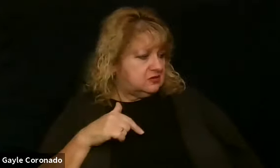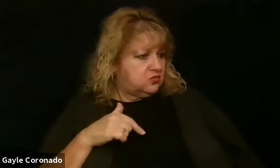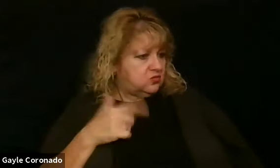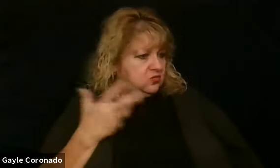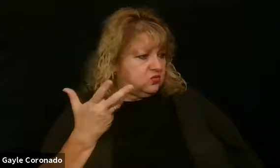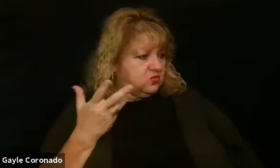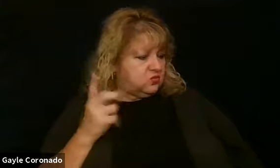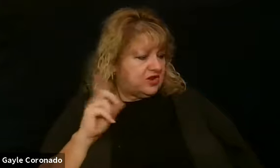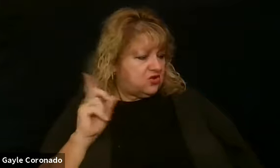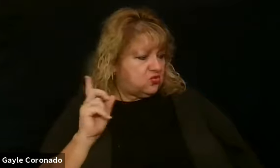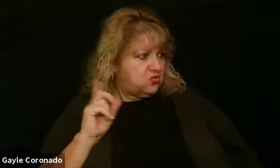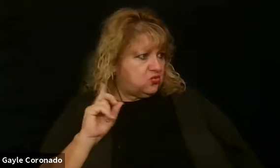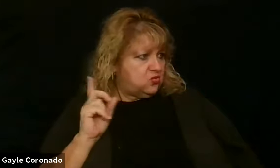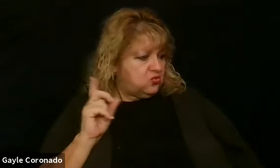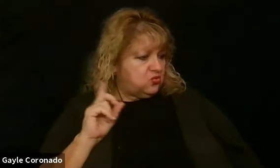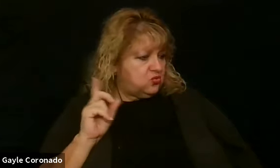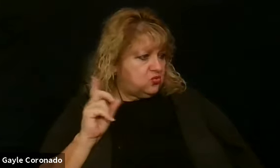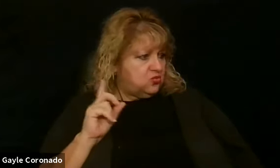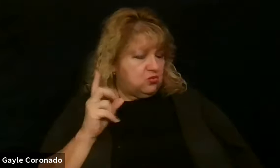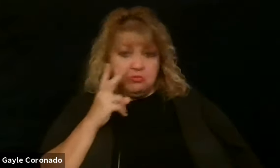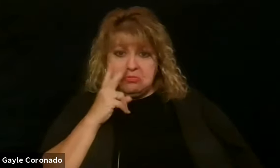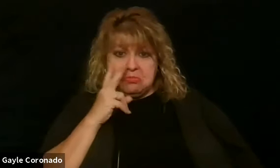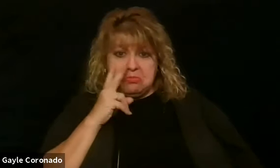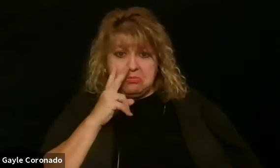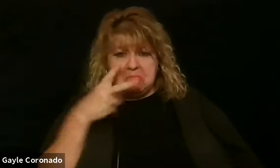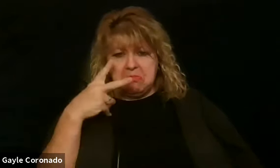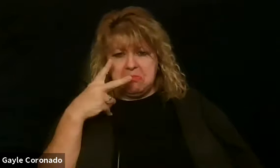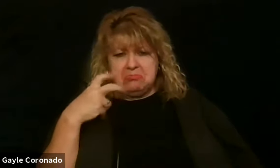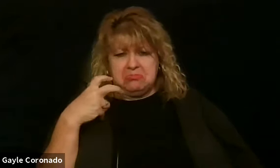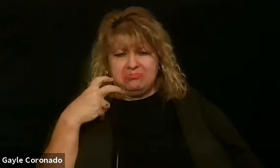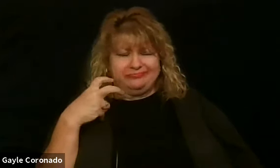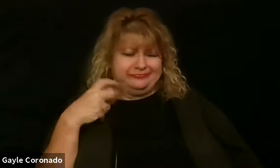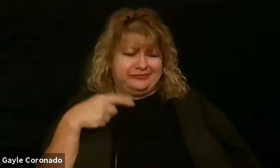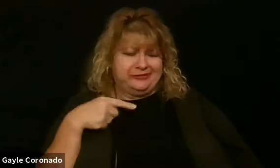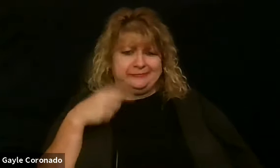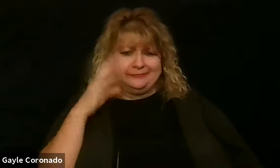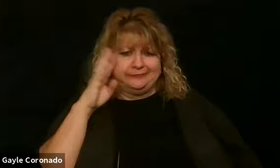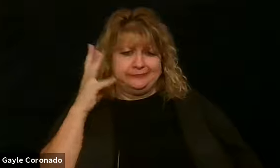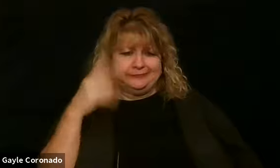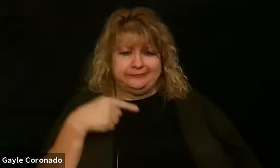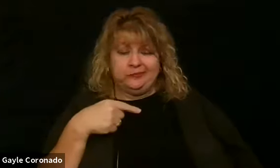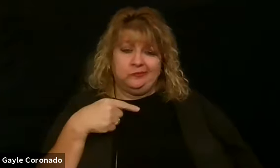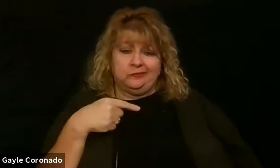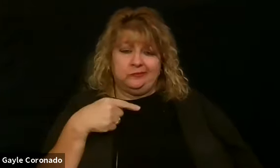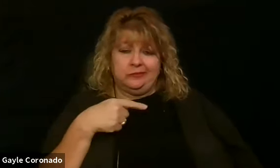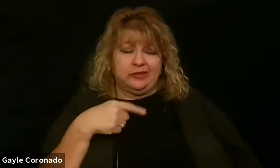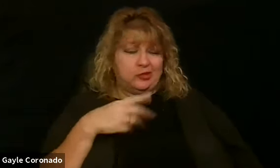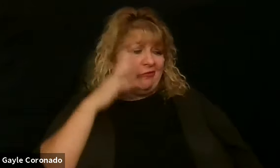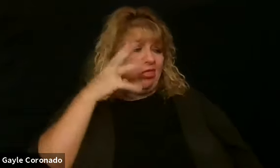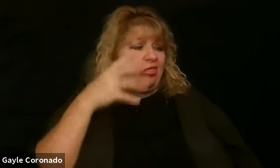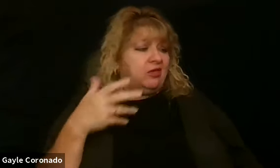A lot of people in our society or doubtful that,